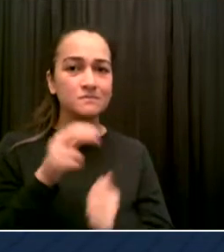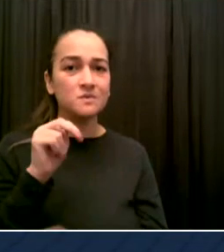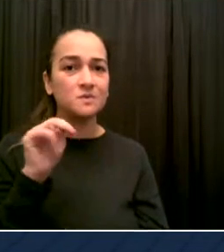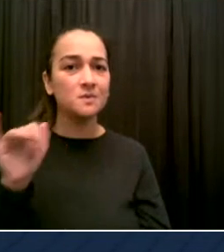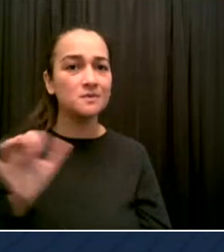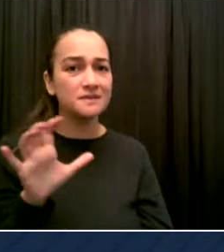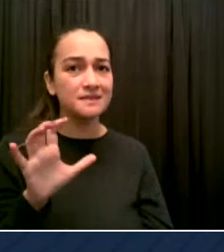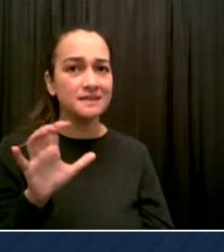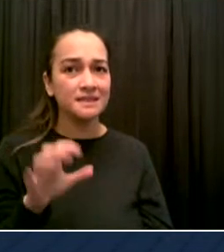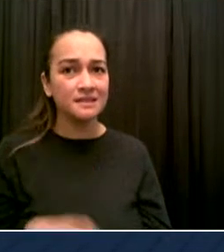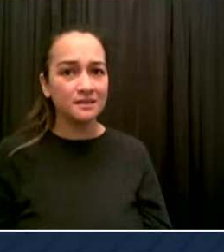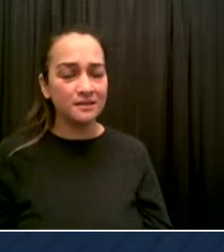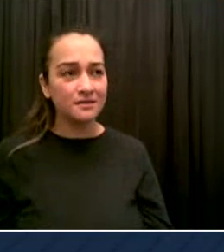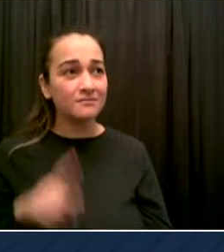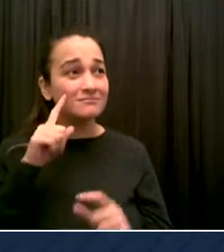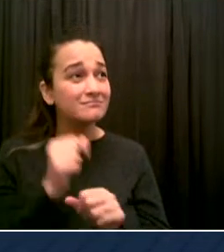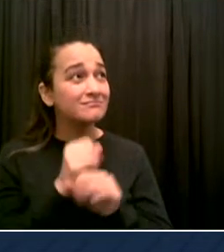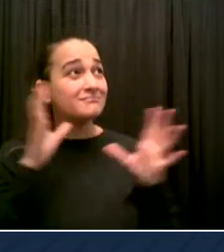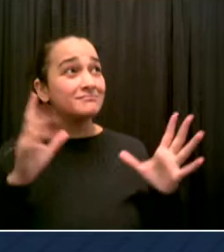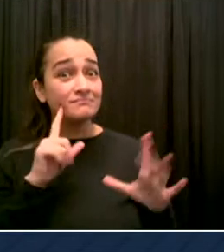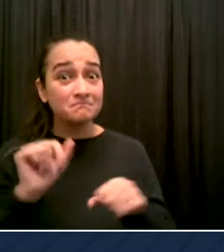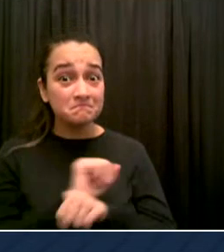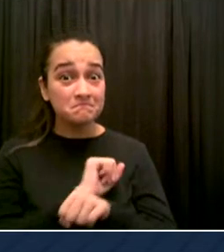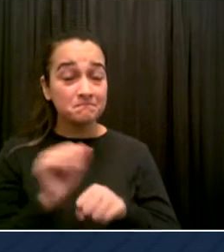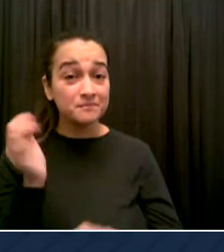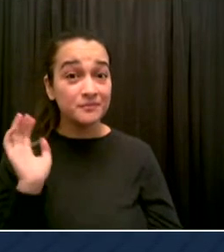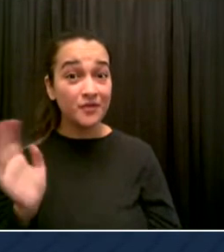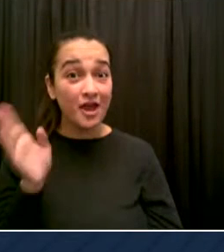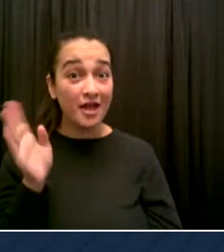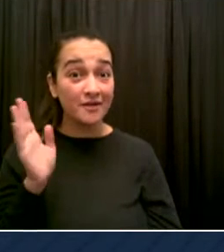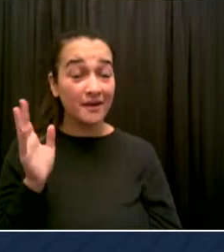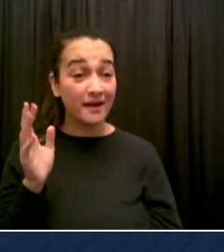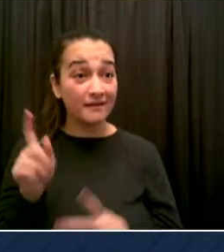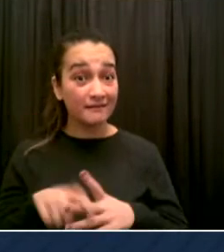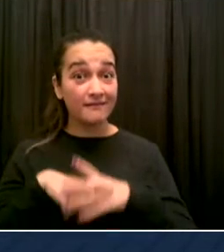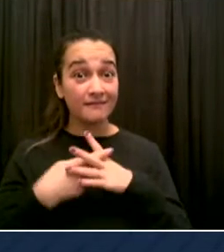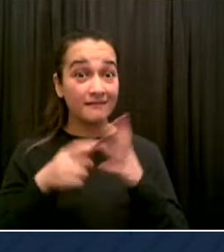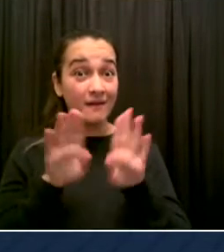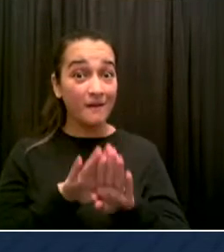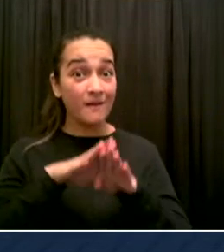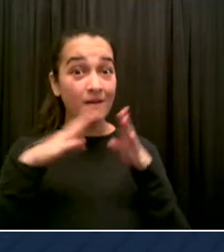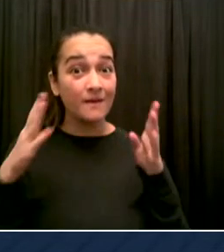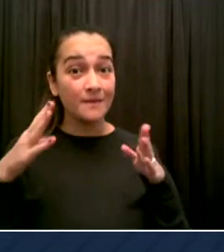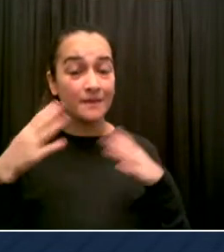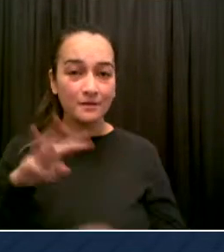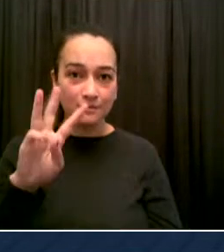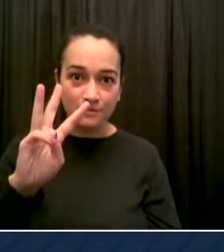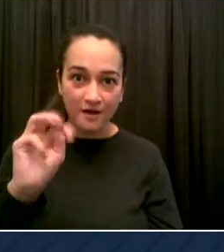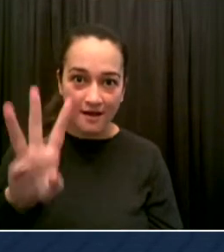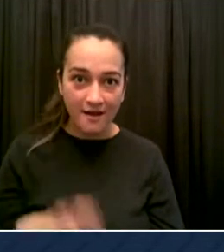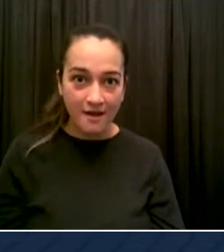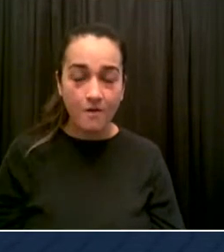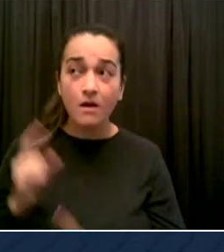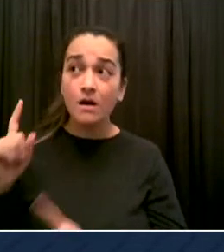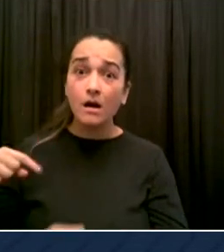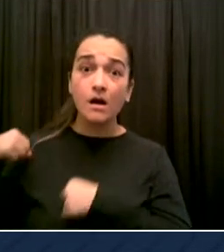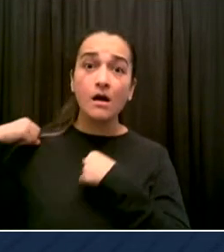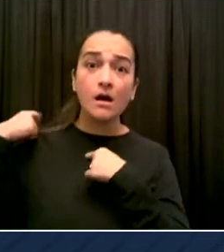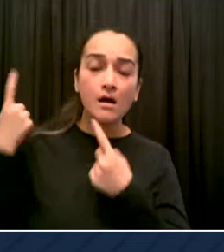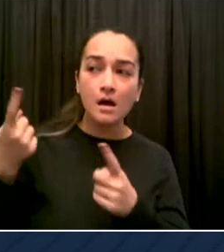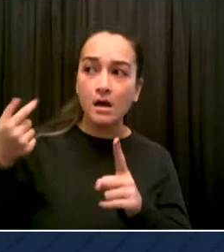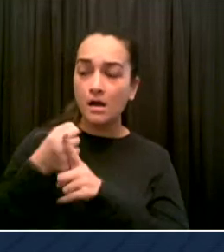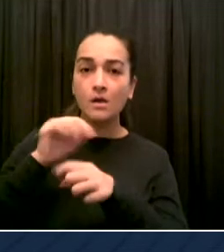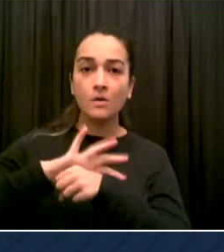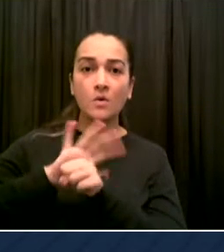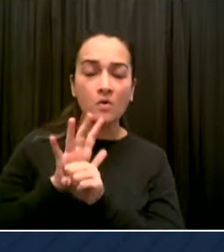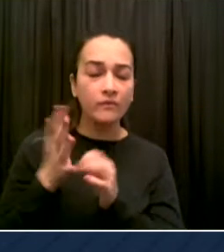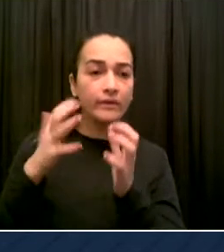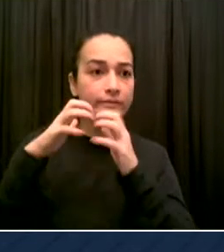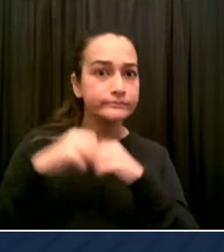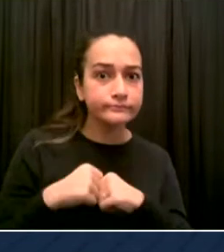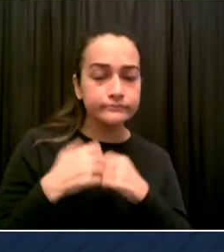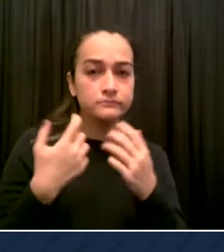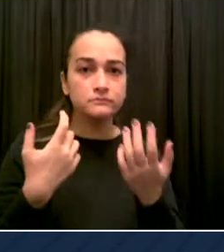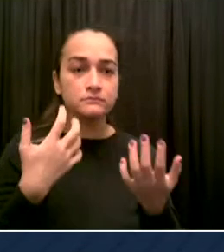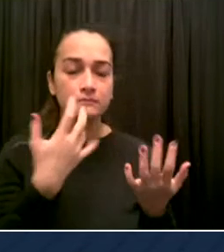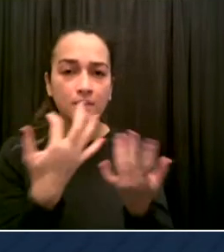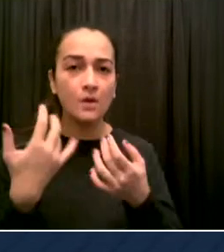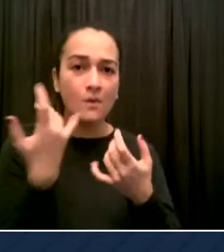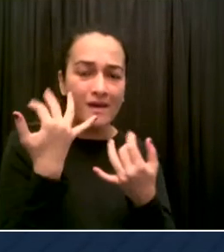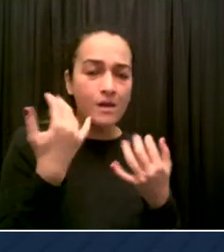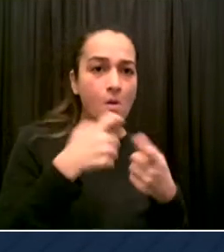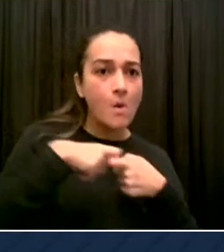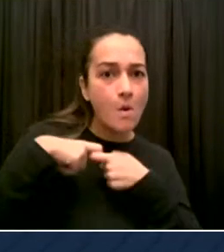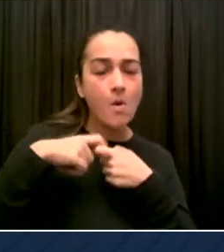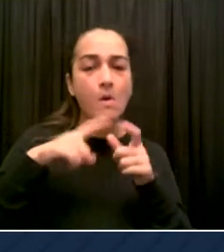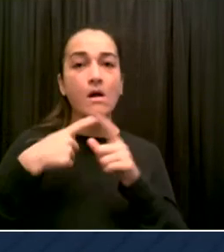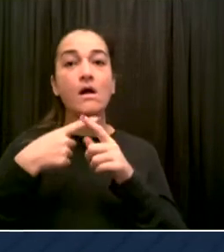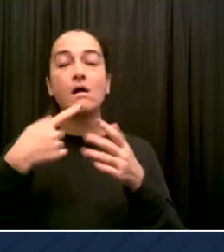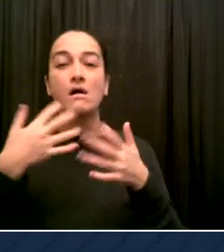OF THE VISION.